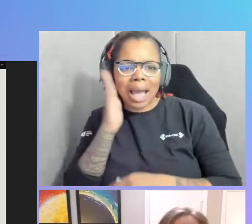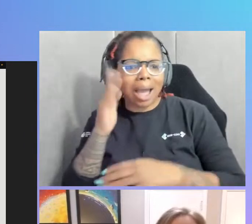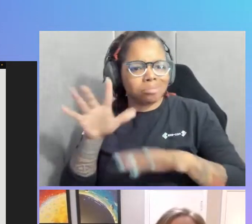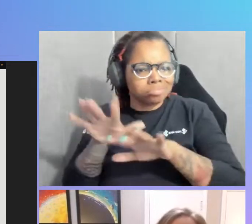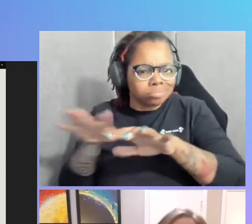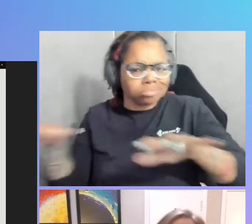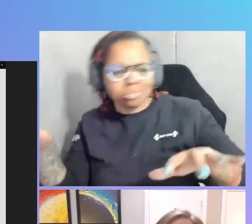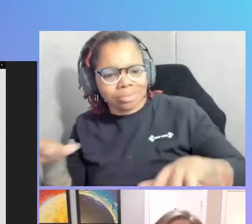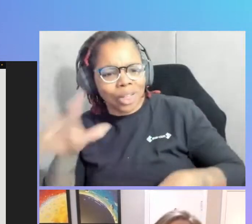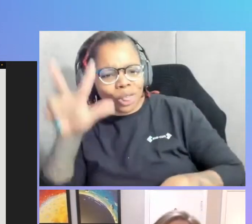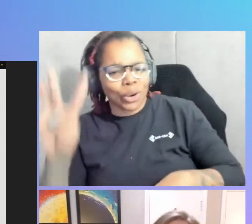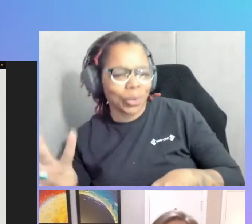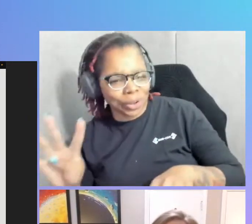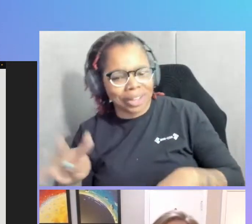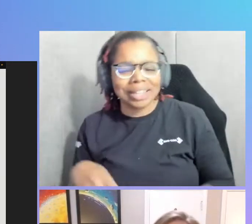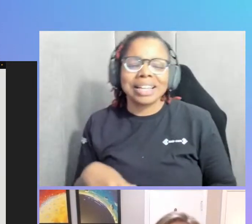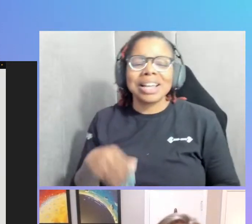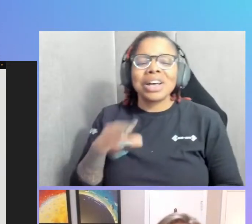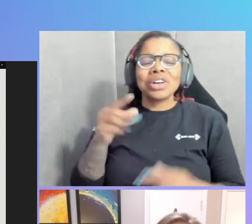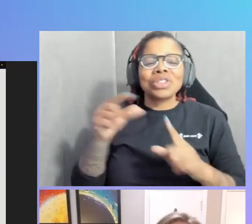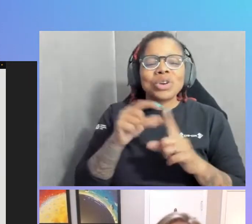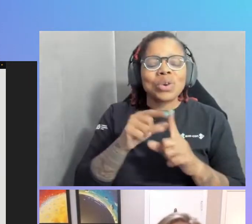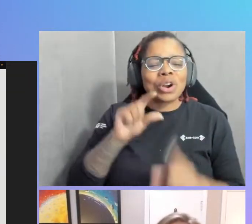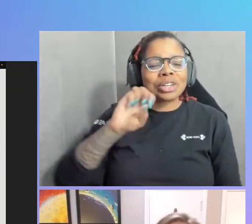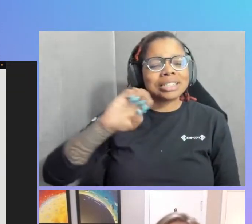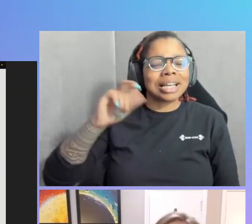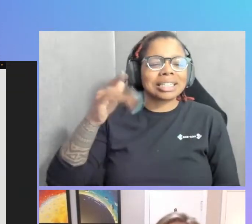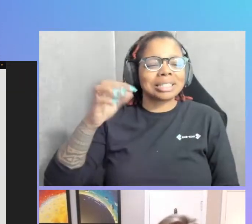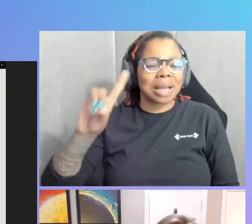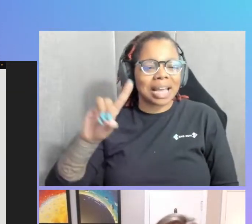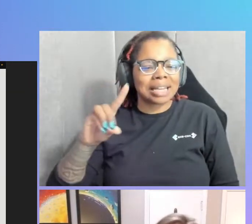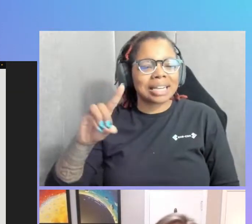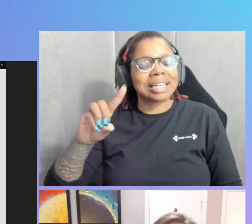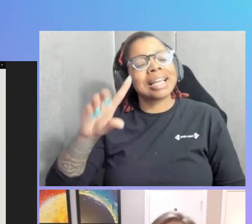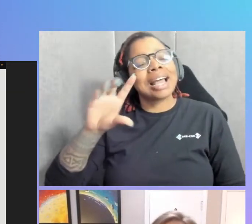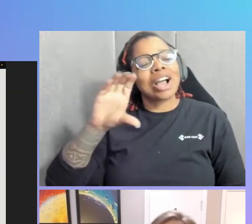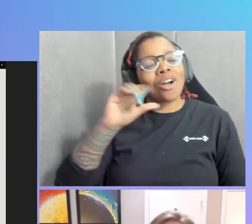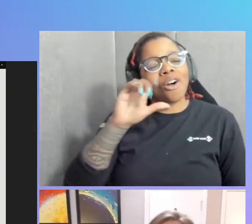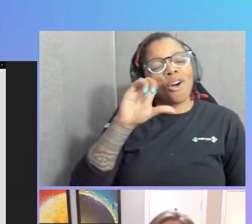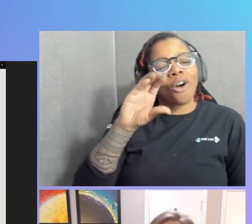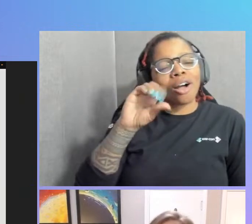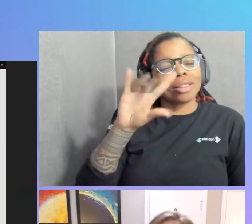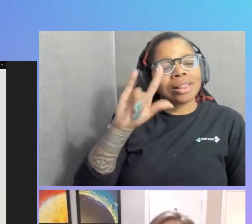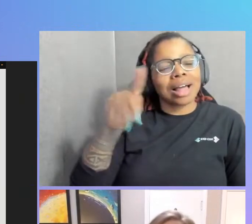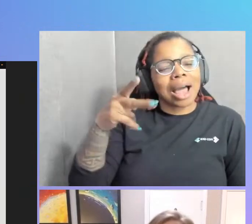expanded and collapsed are added to the experience for free by